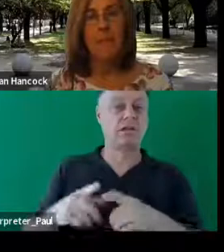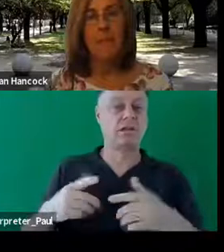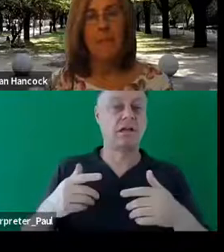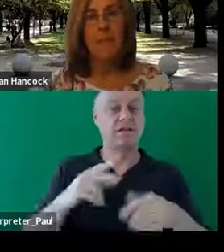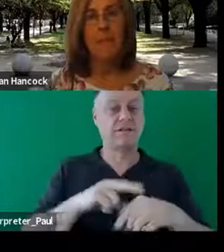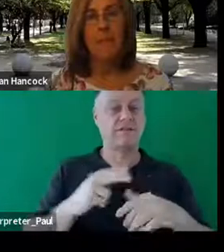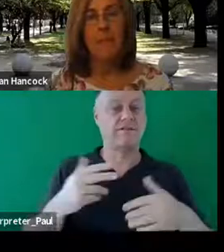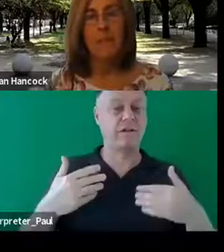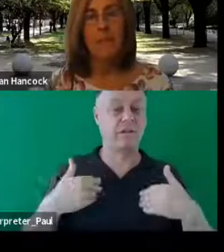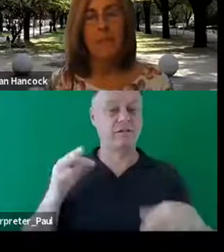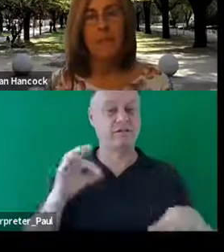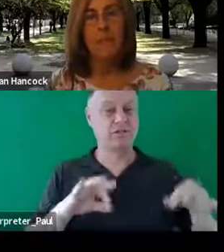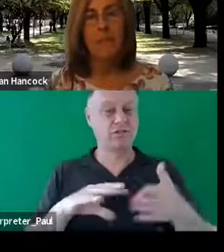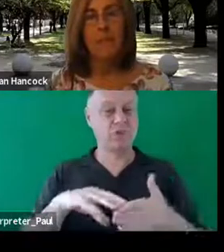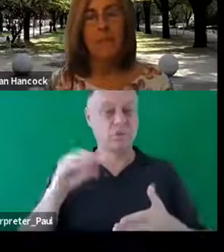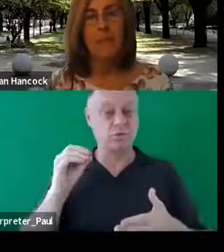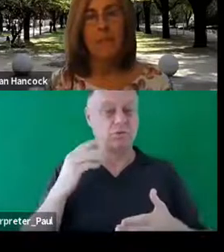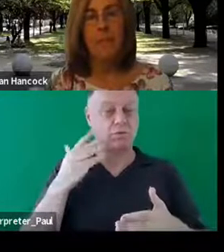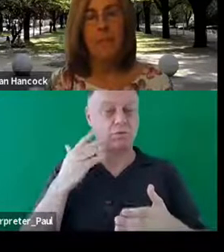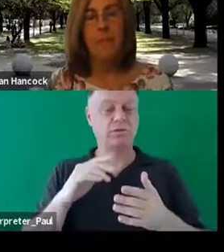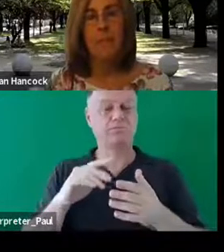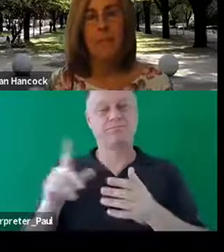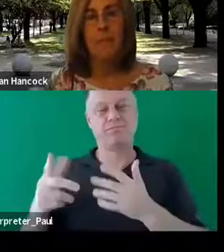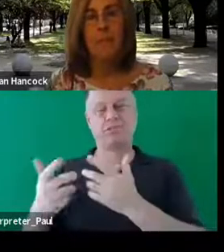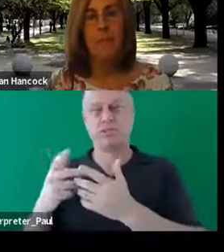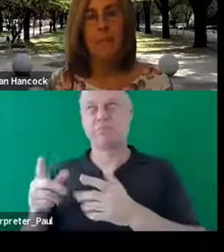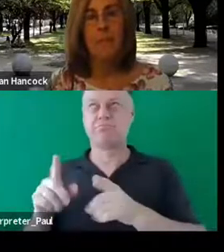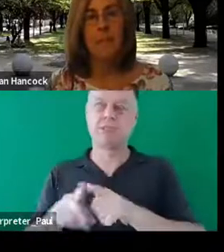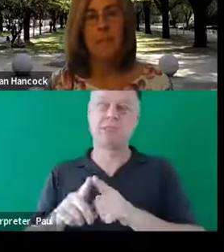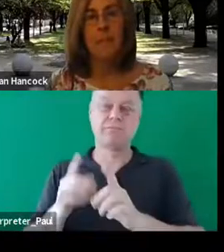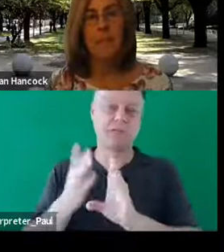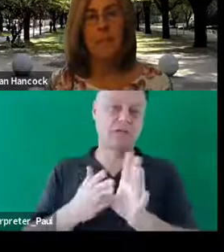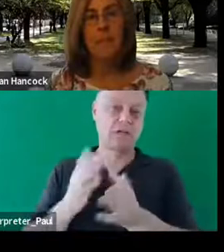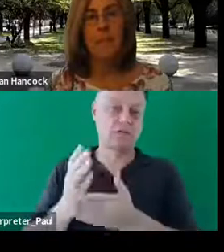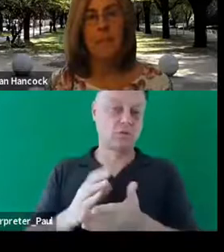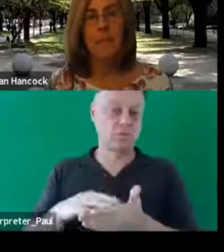who in their undergraduate years, I know in psychology a lot of them don't have professional